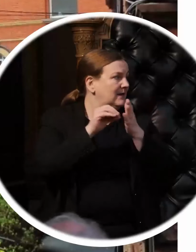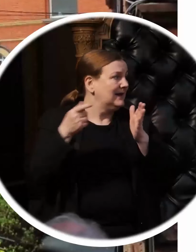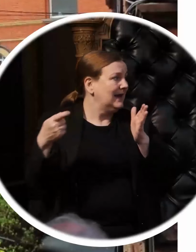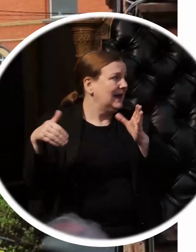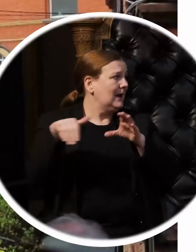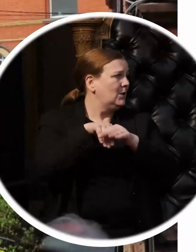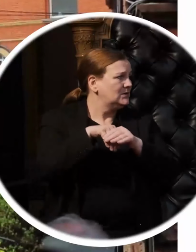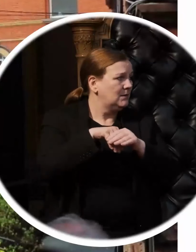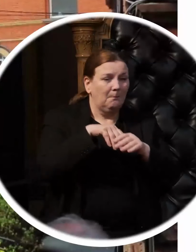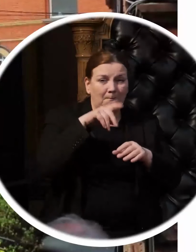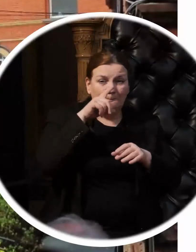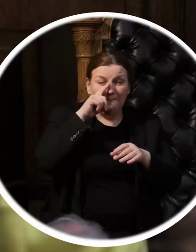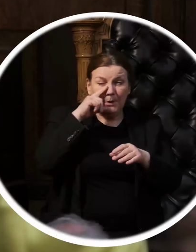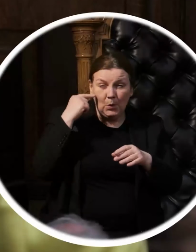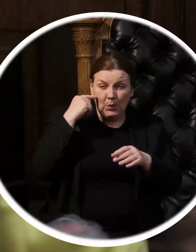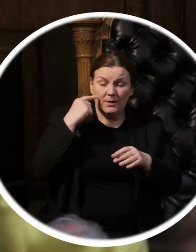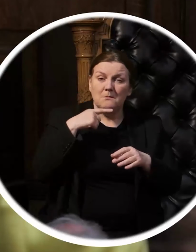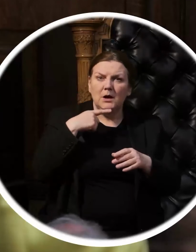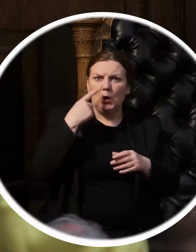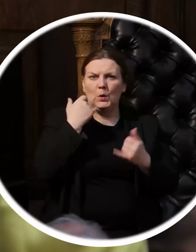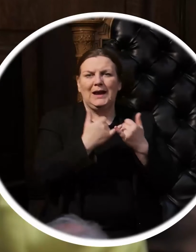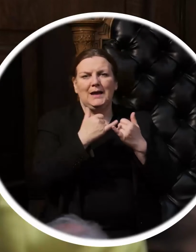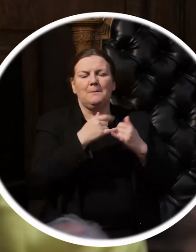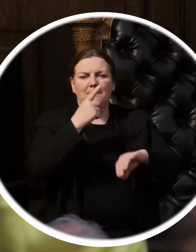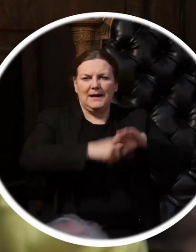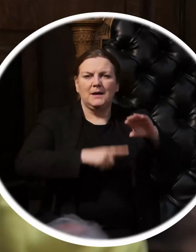They look black, but they're actually Staffordshire blue bricks.